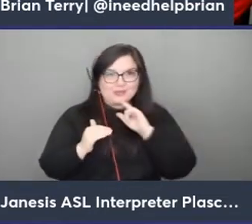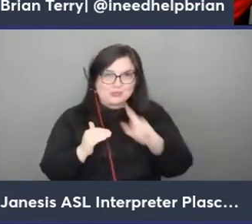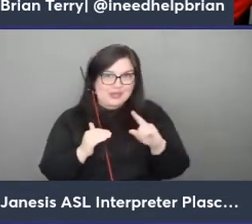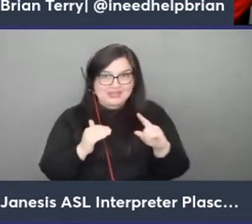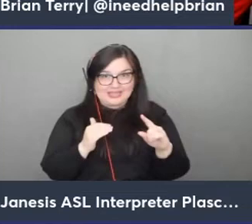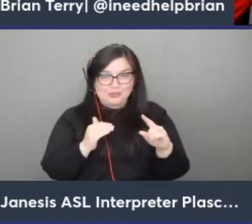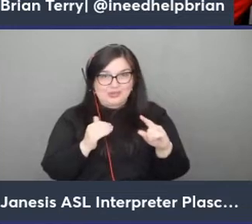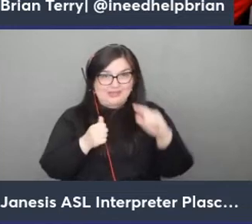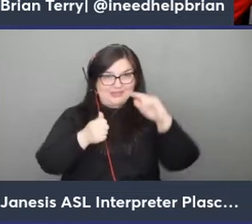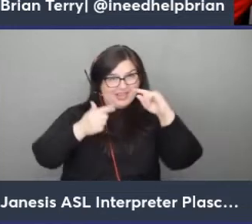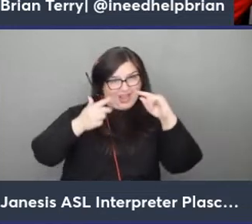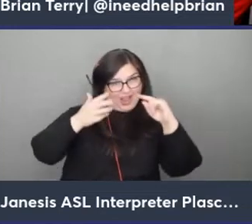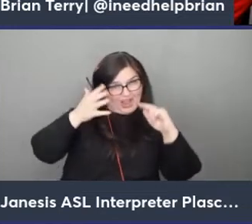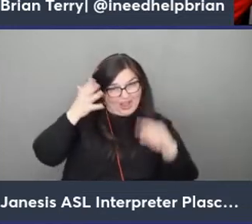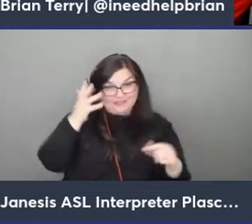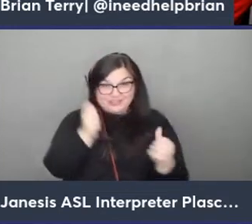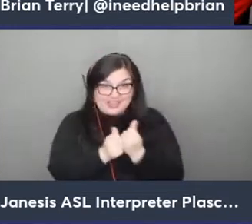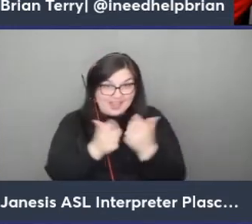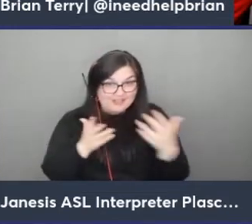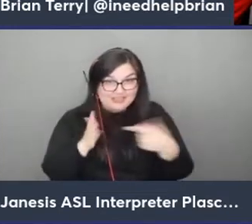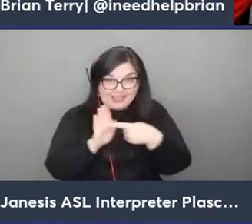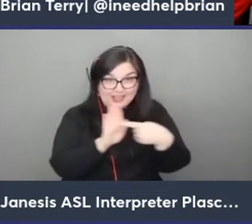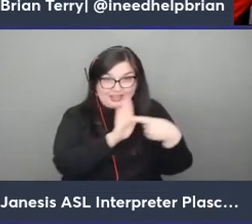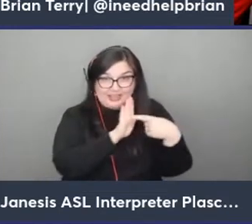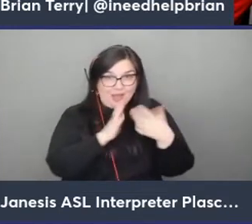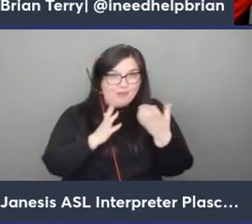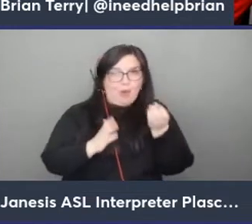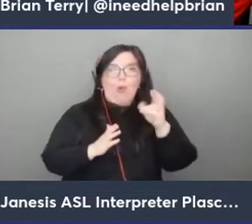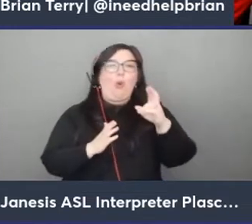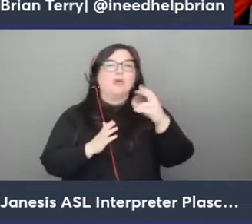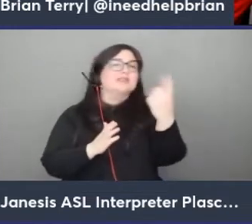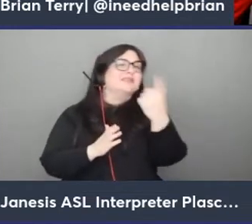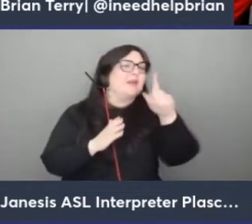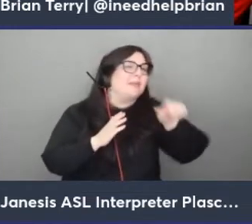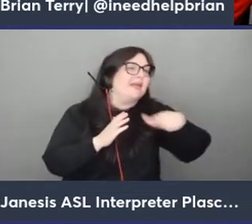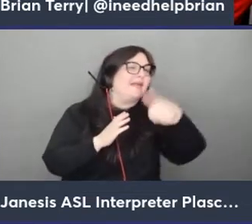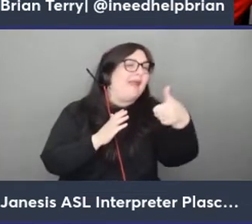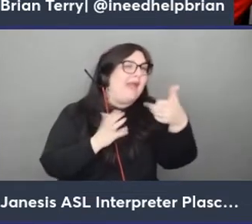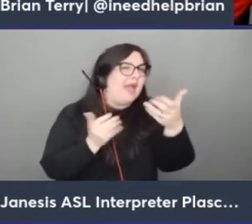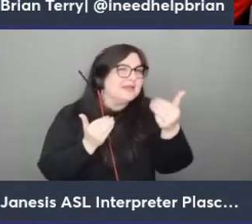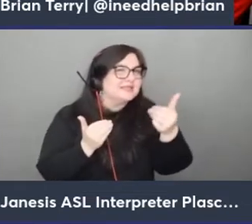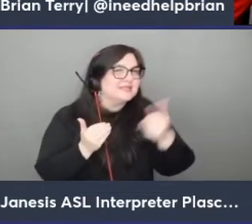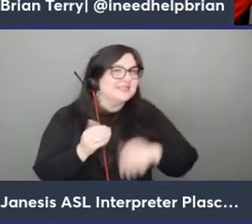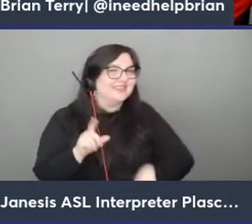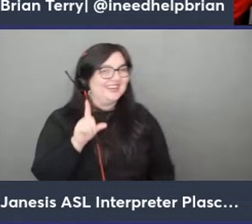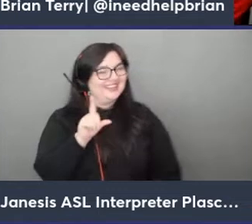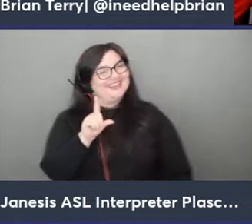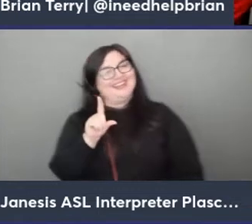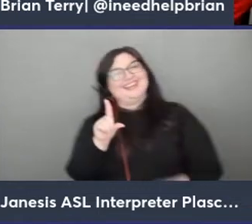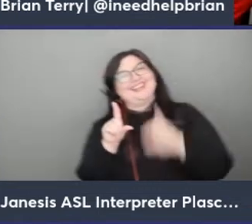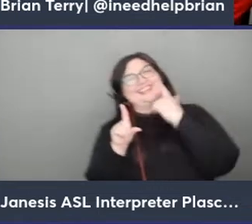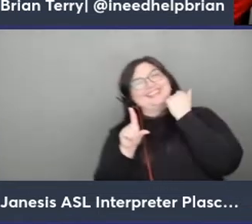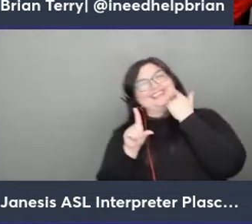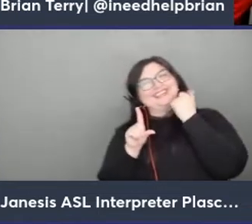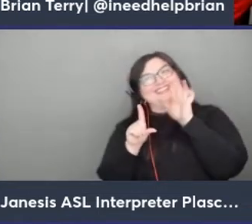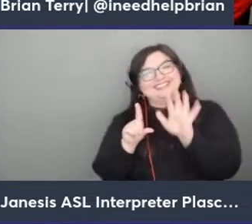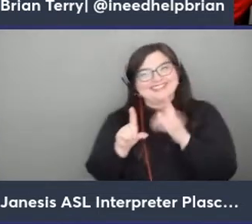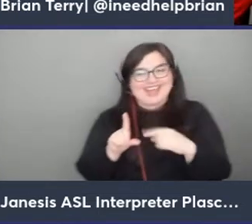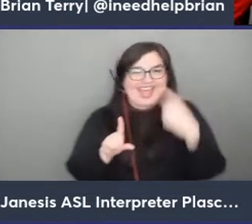that we wanted to cover in the demo today or is there something else that-- I think I've just touched a tip of tip